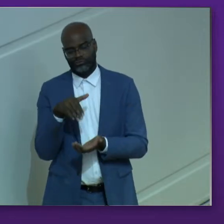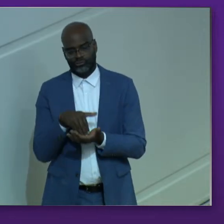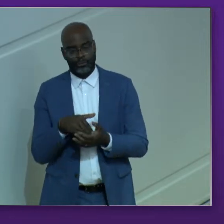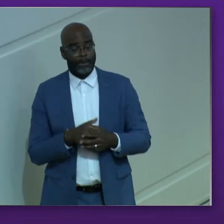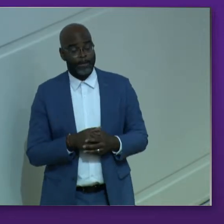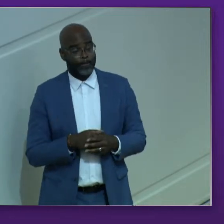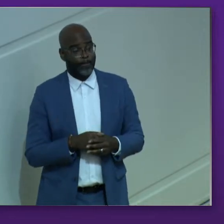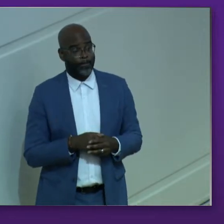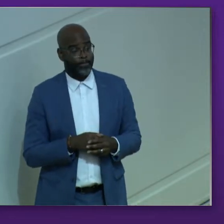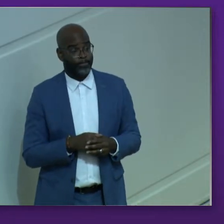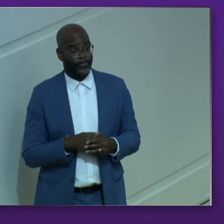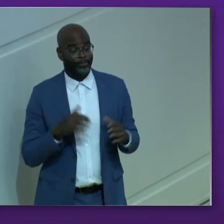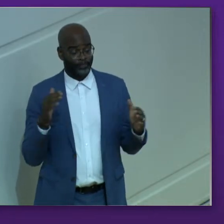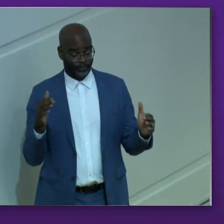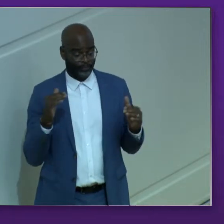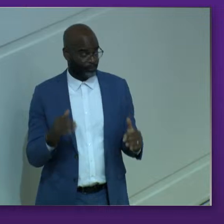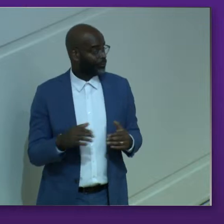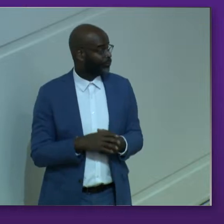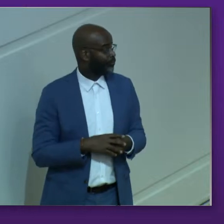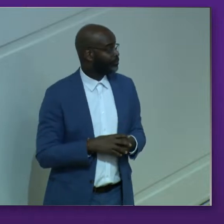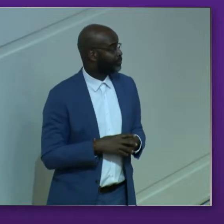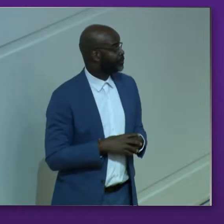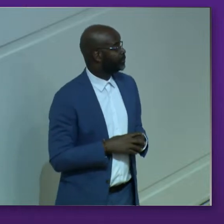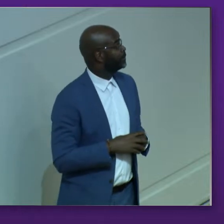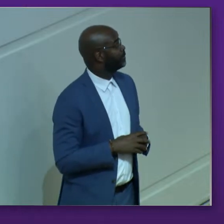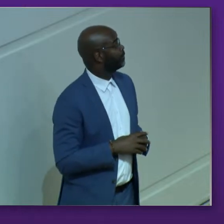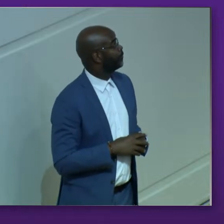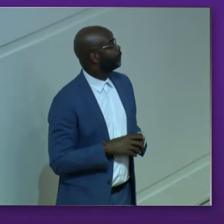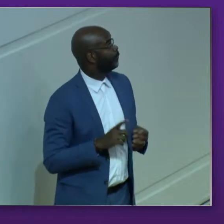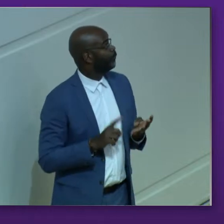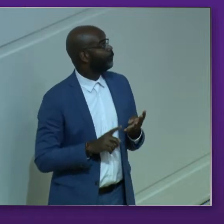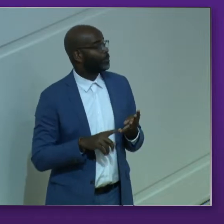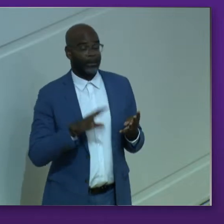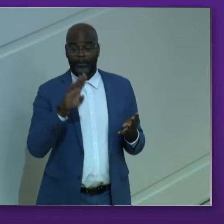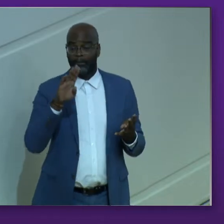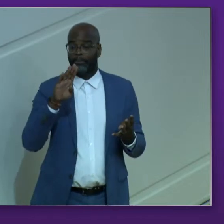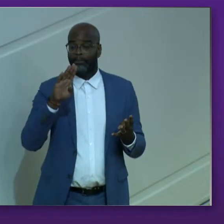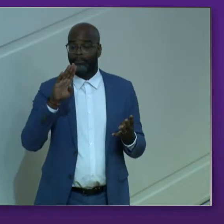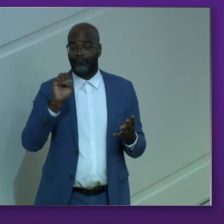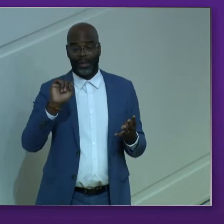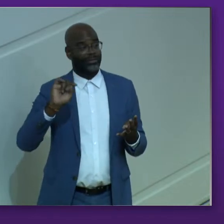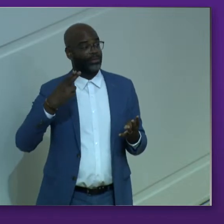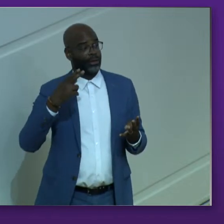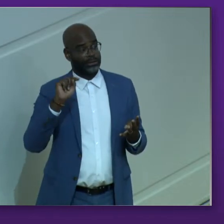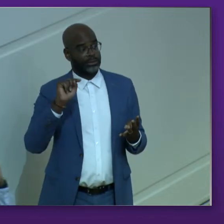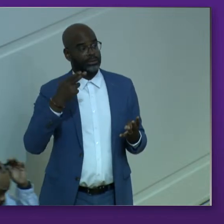IMPACTFUL FACILITATOR IN THE